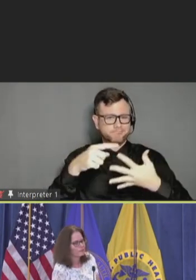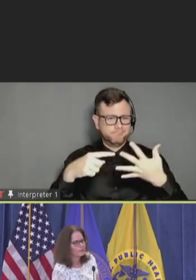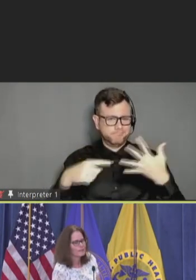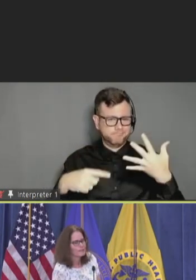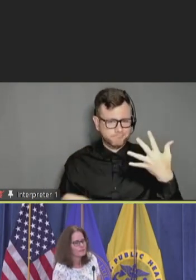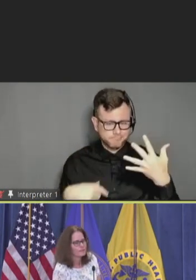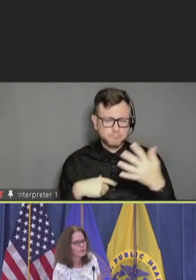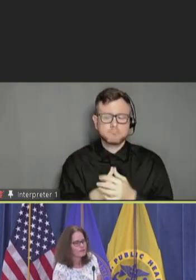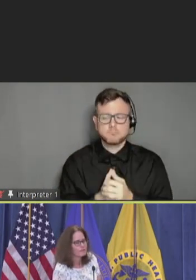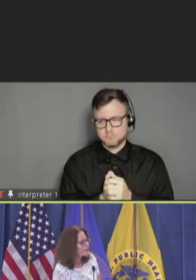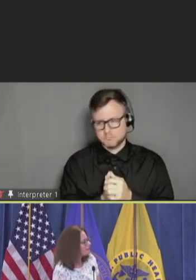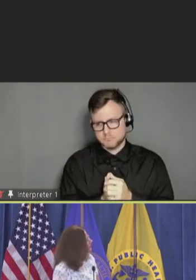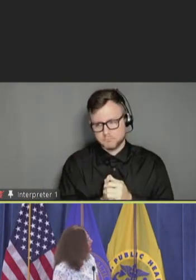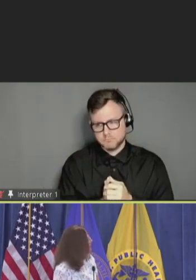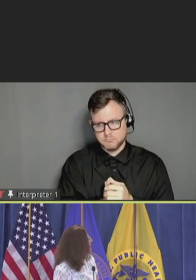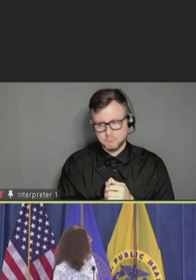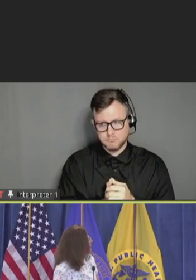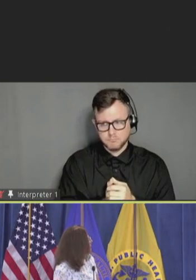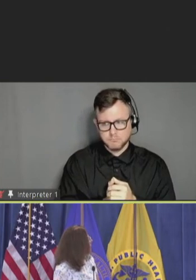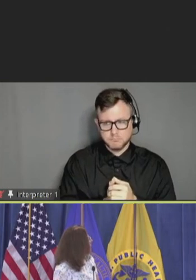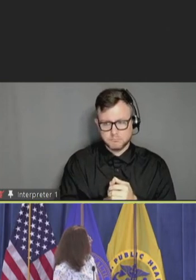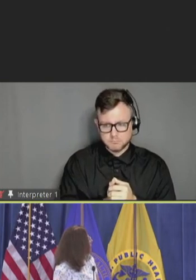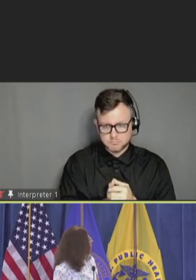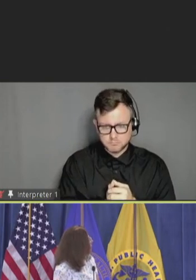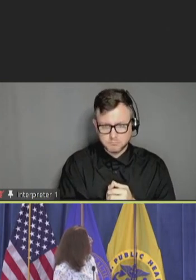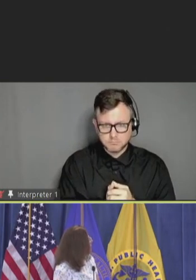timings for the rest of them.